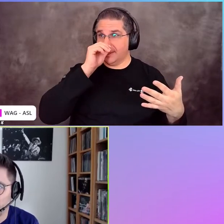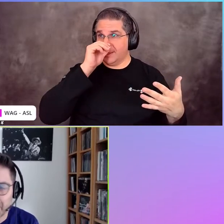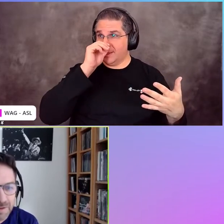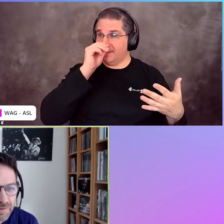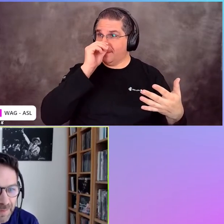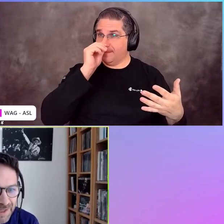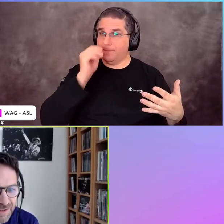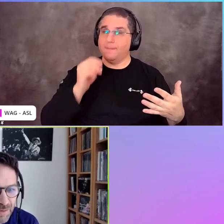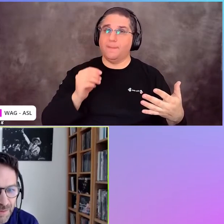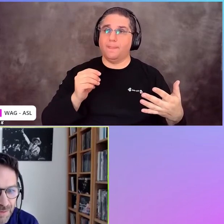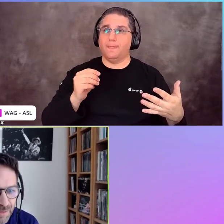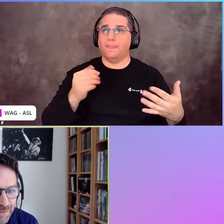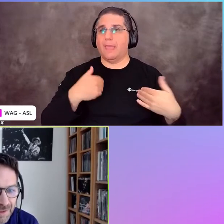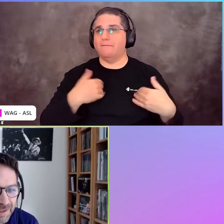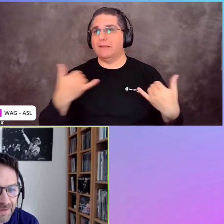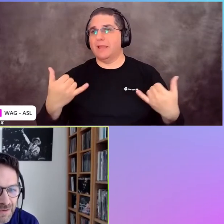Thanks Donald. It's a really interesting process you are